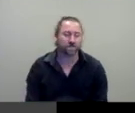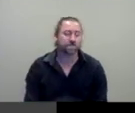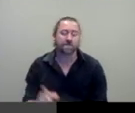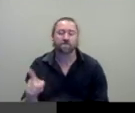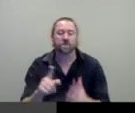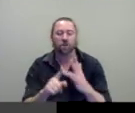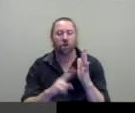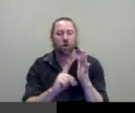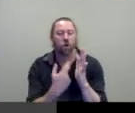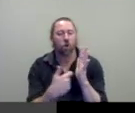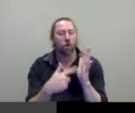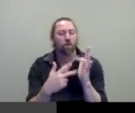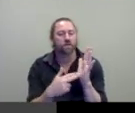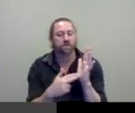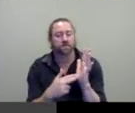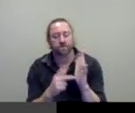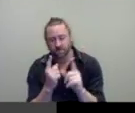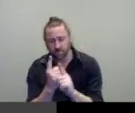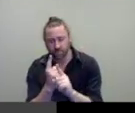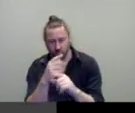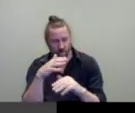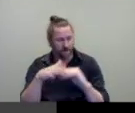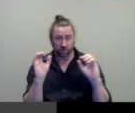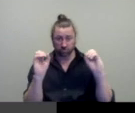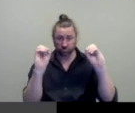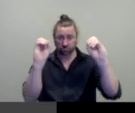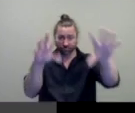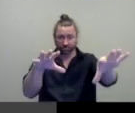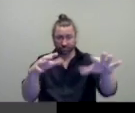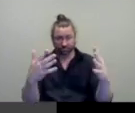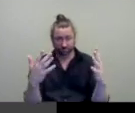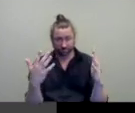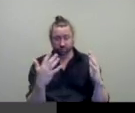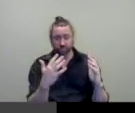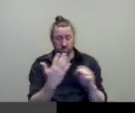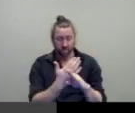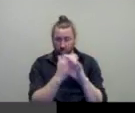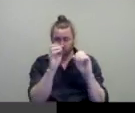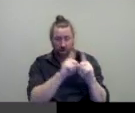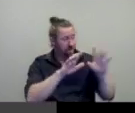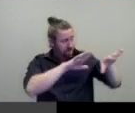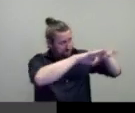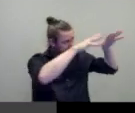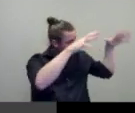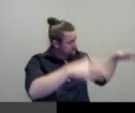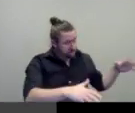when Overton was talking about the unassembled materials in her studio before preparing for